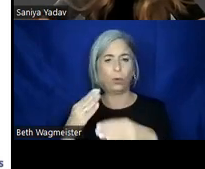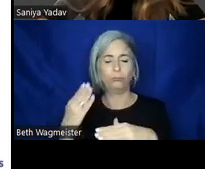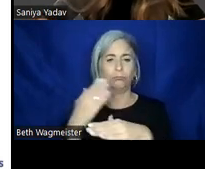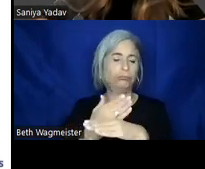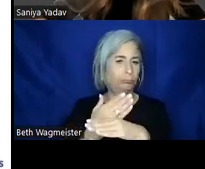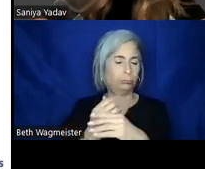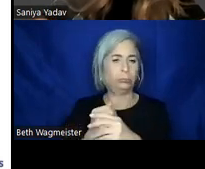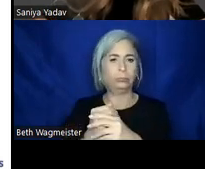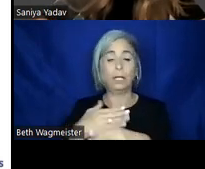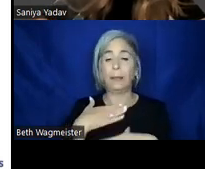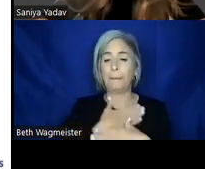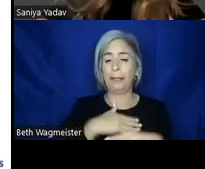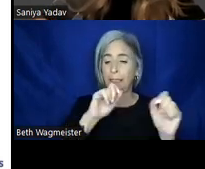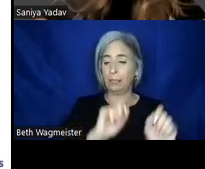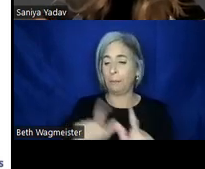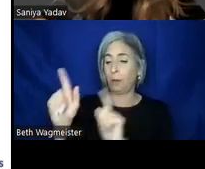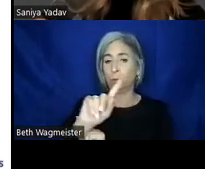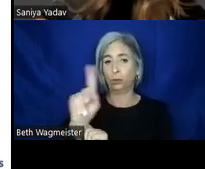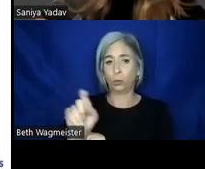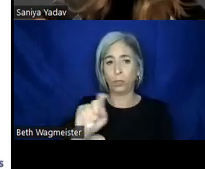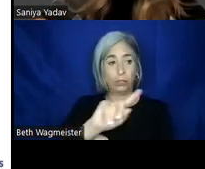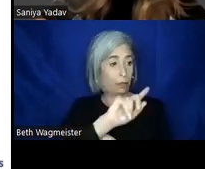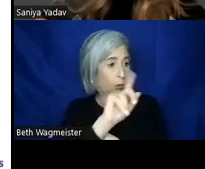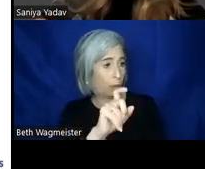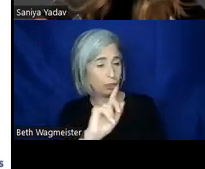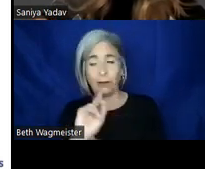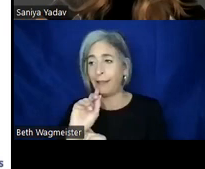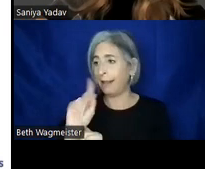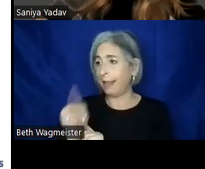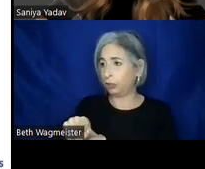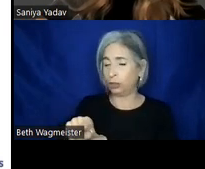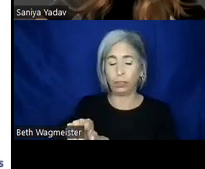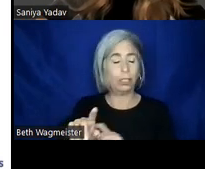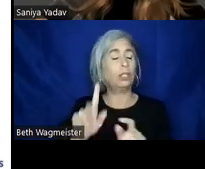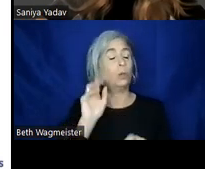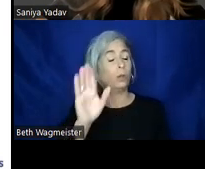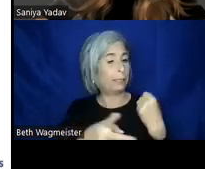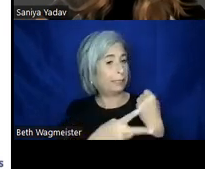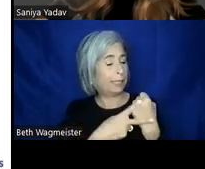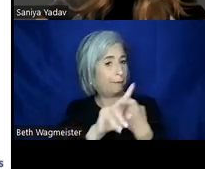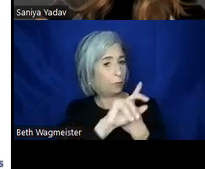Please post your questions in the Q&A. Questions will be saved until the end of the session.